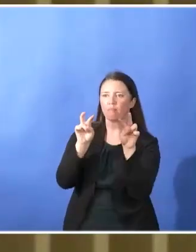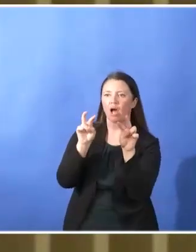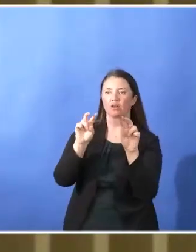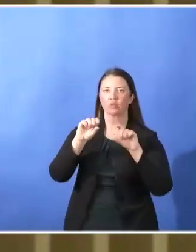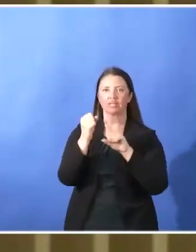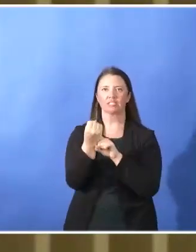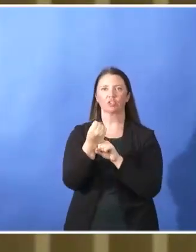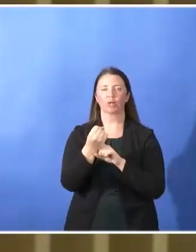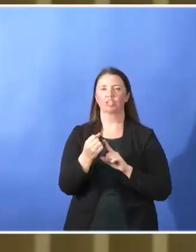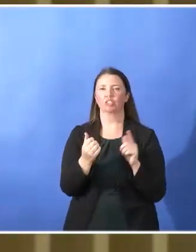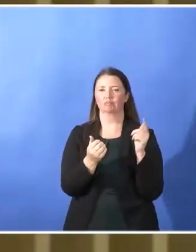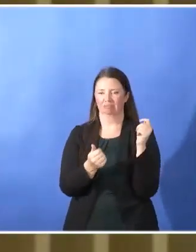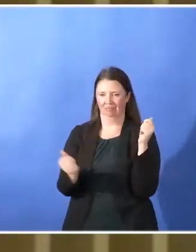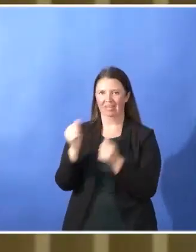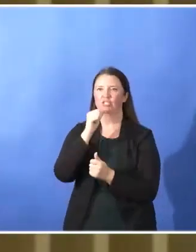WE ARE WORKING TO MONITOR IT CLOSELY WHILE EXPRESSING OUR